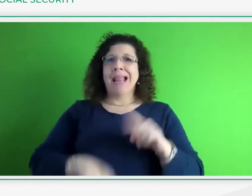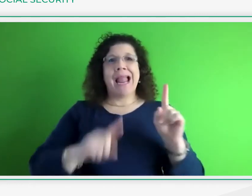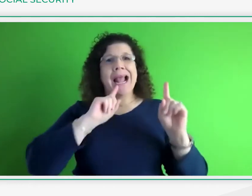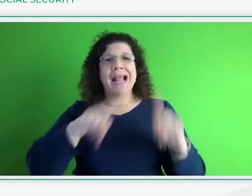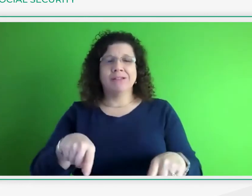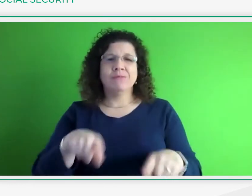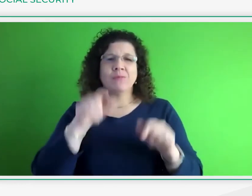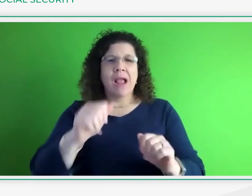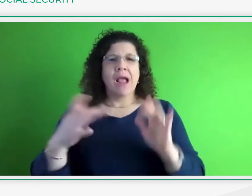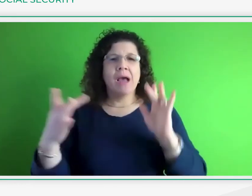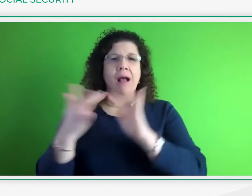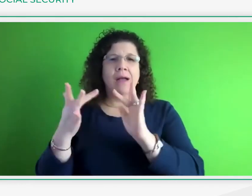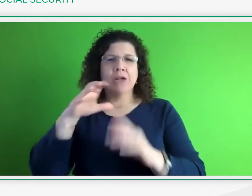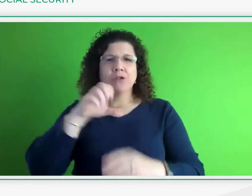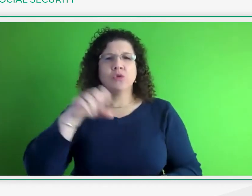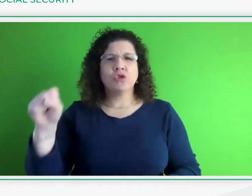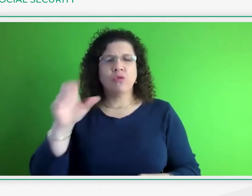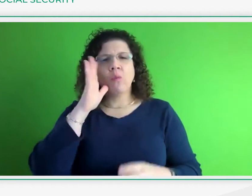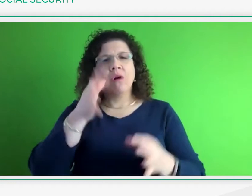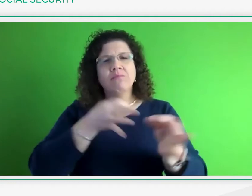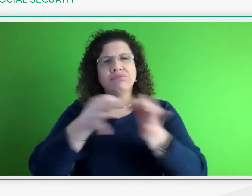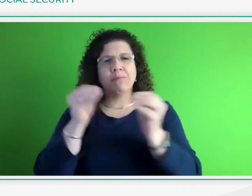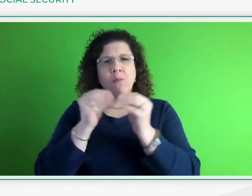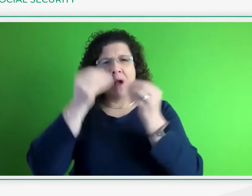Some of those questions I may not be able to answer, but you can always contact Social